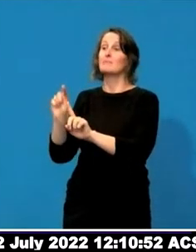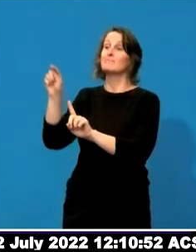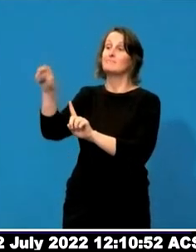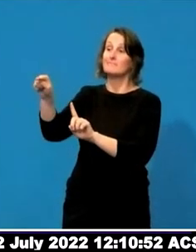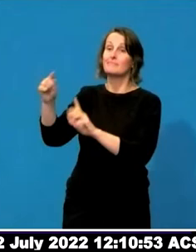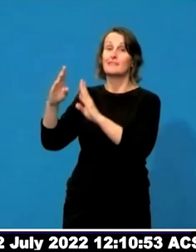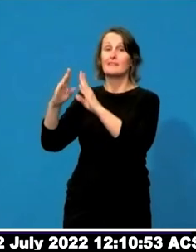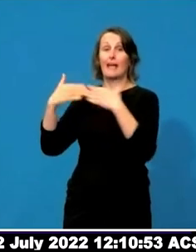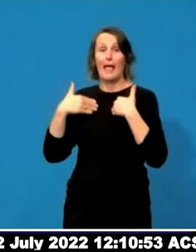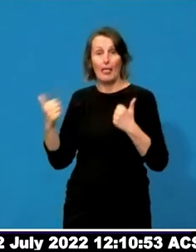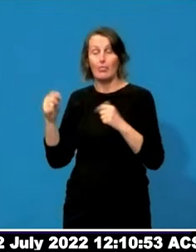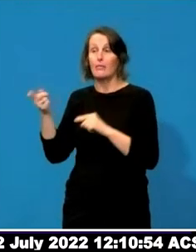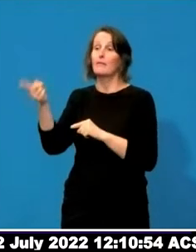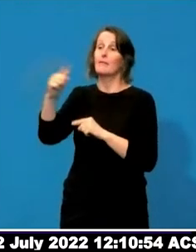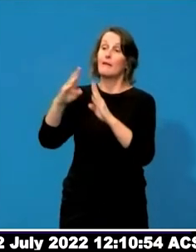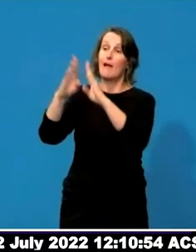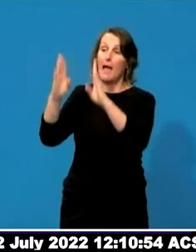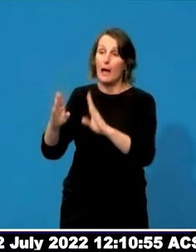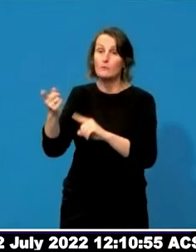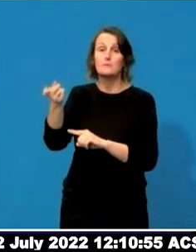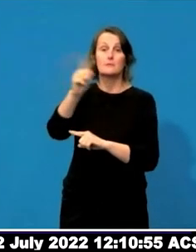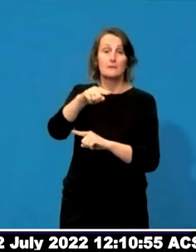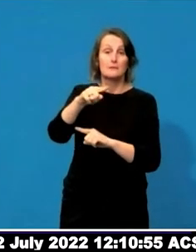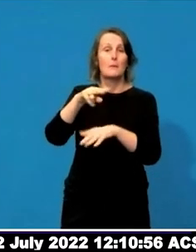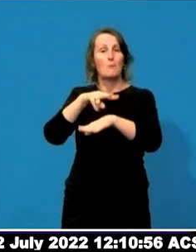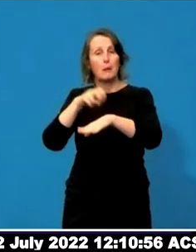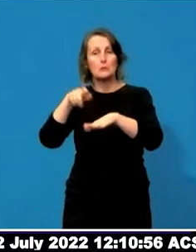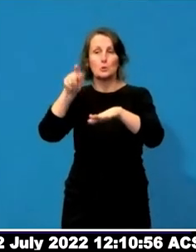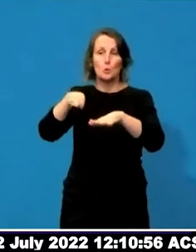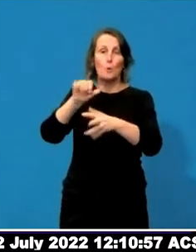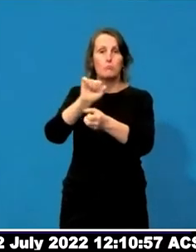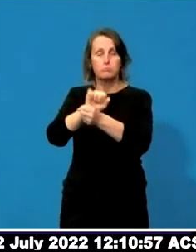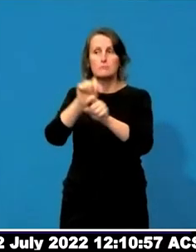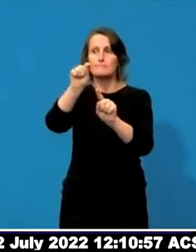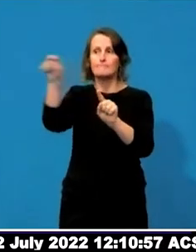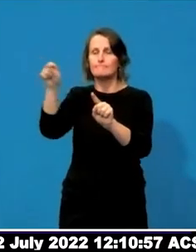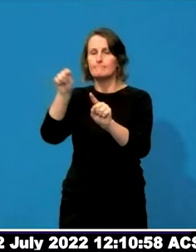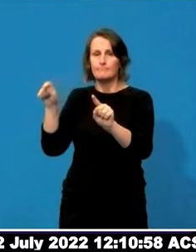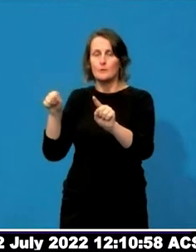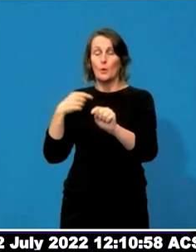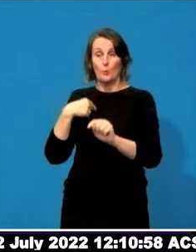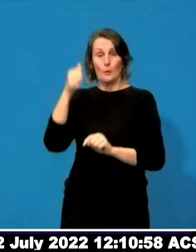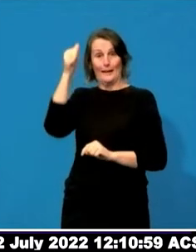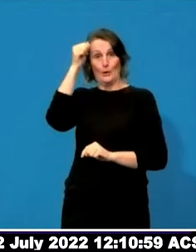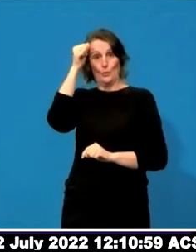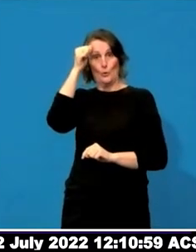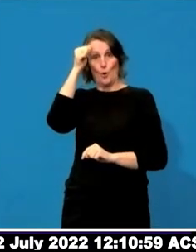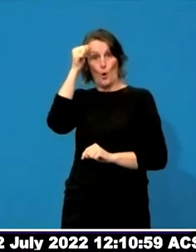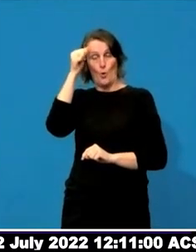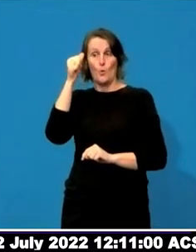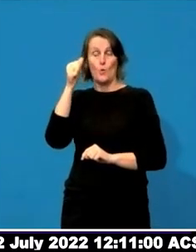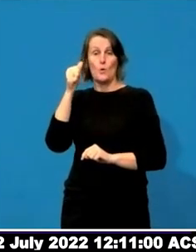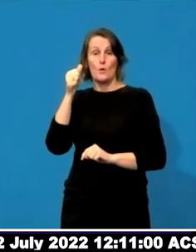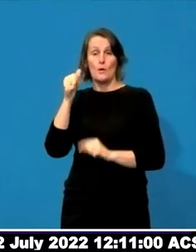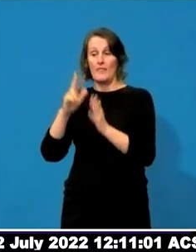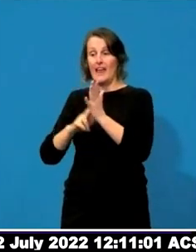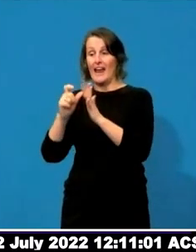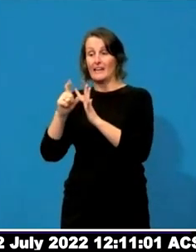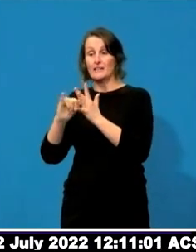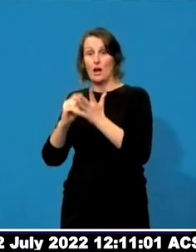And what - what we see or get told is housing isn't an NDIS problem.